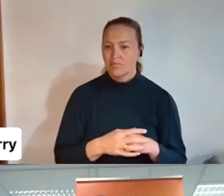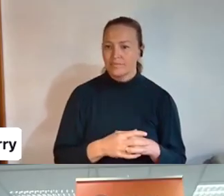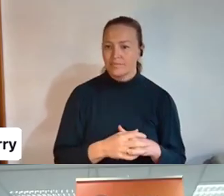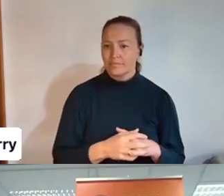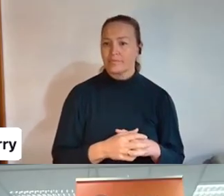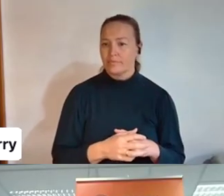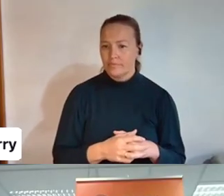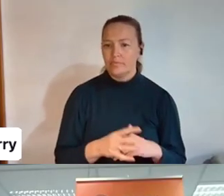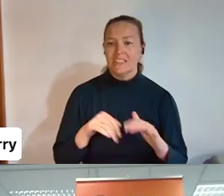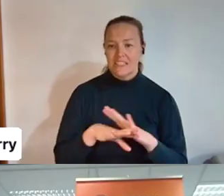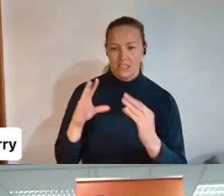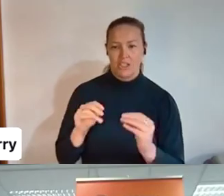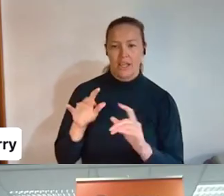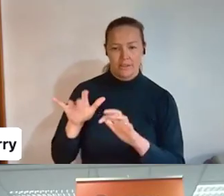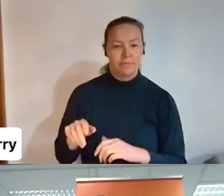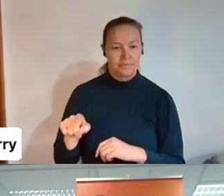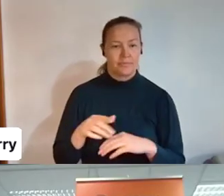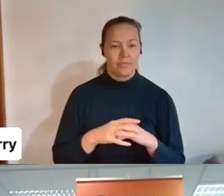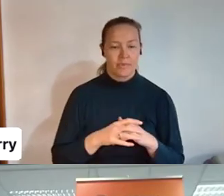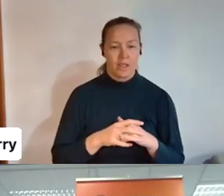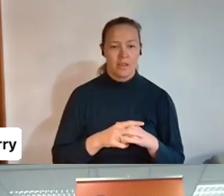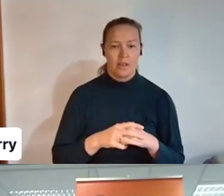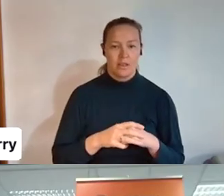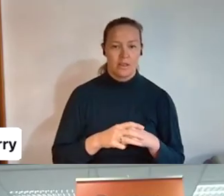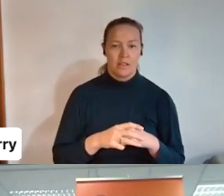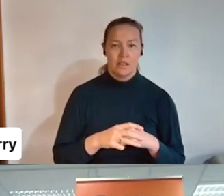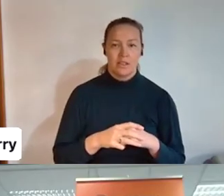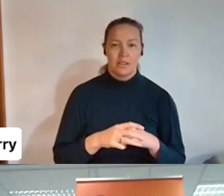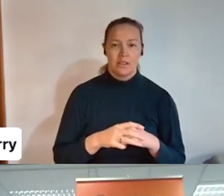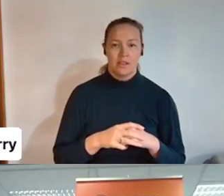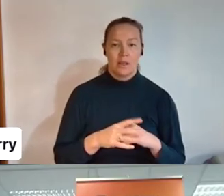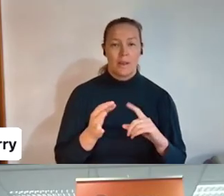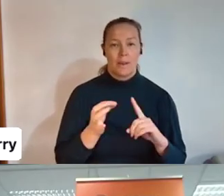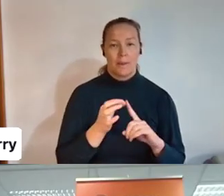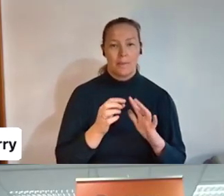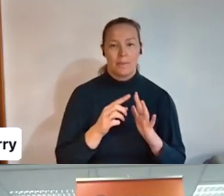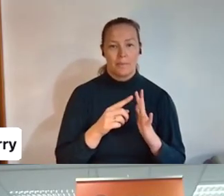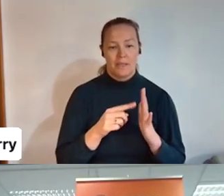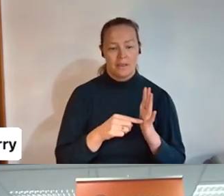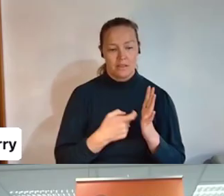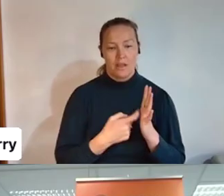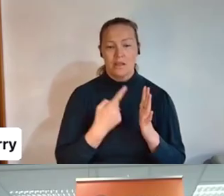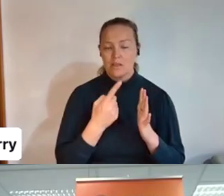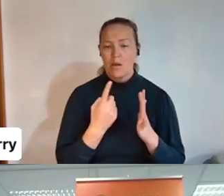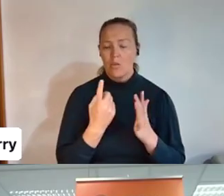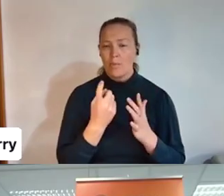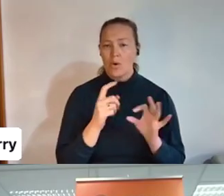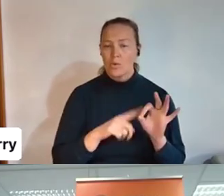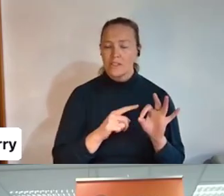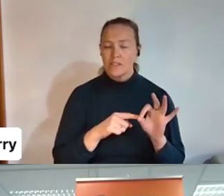thank you very much for that. Another question that I was thinking about was, how can we go